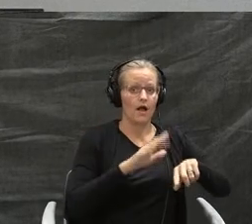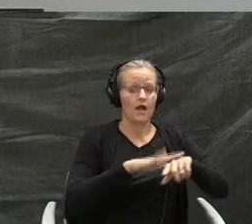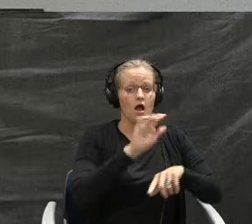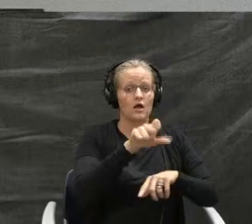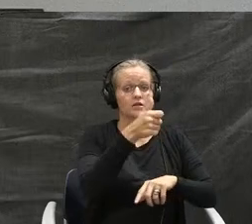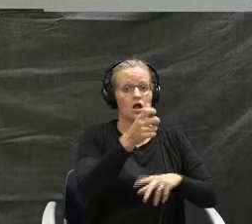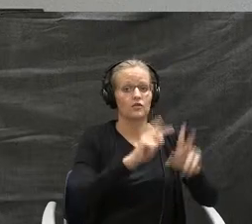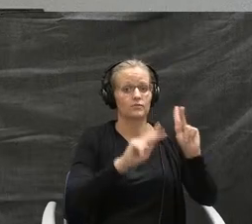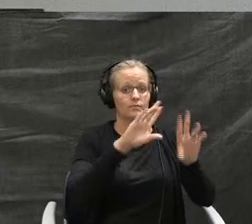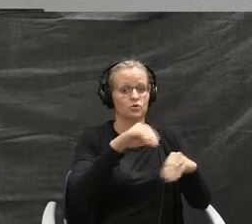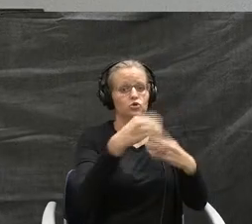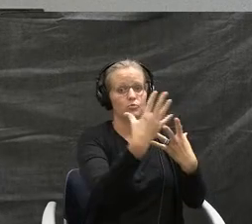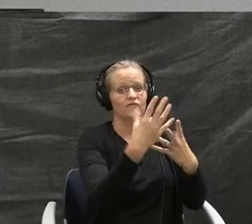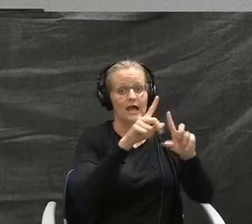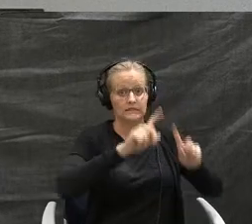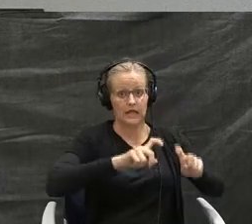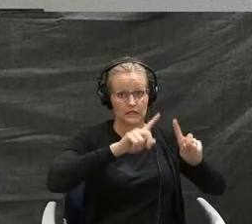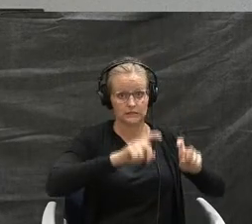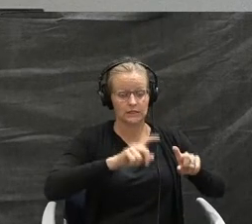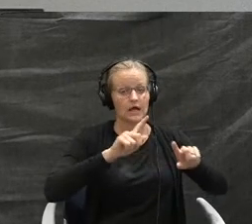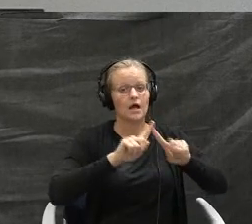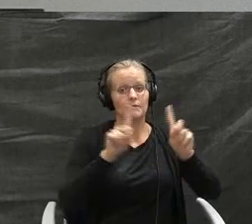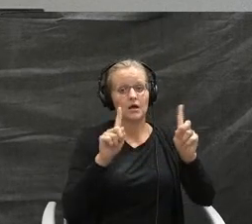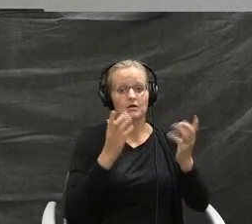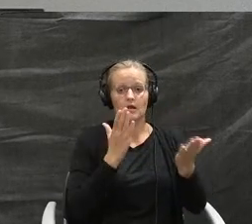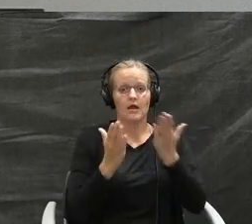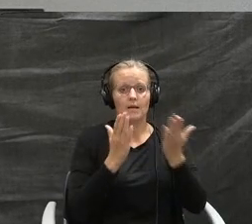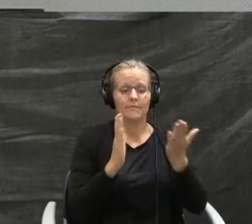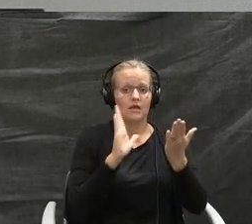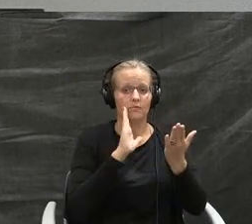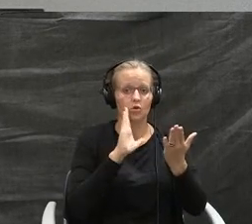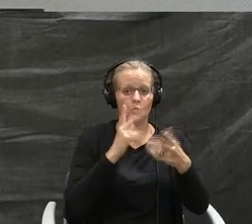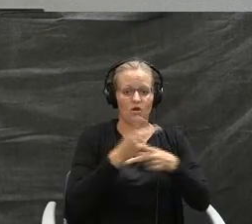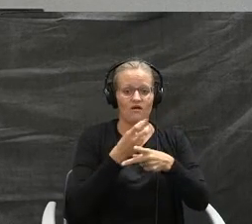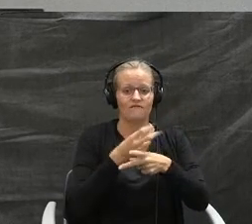aspect before school starts. And of course, same as notifications